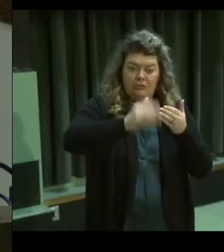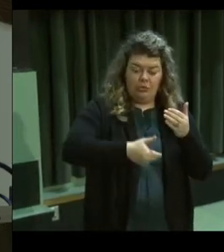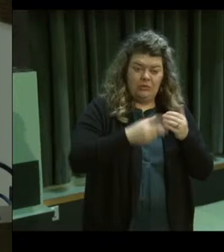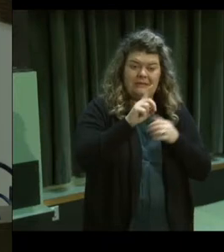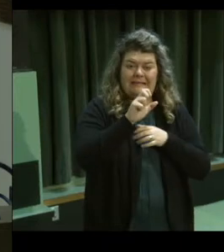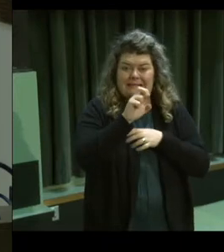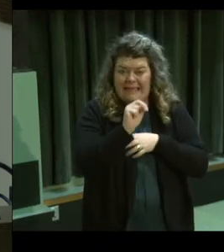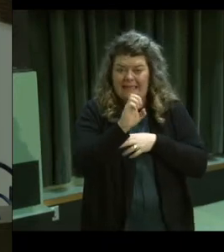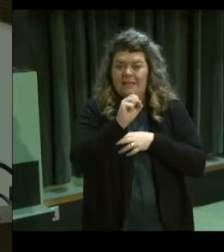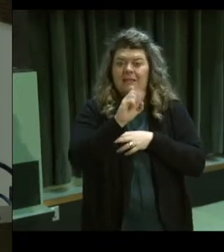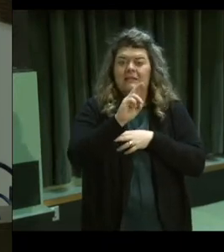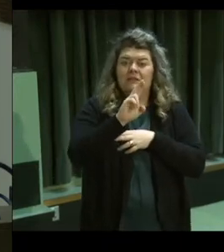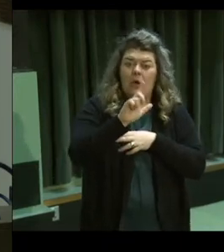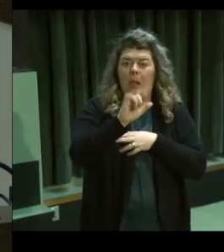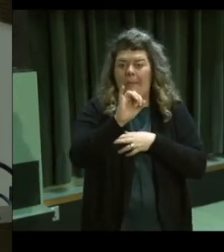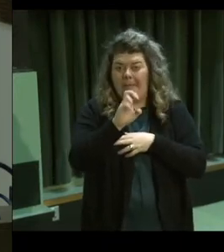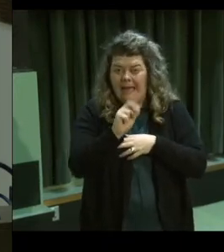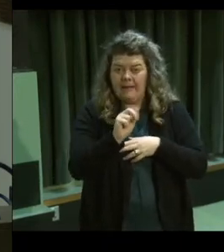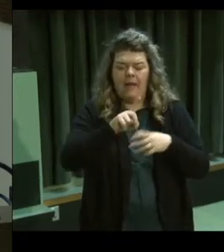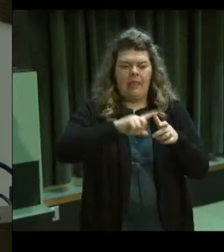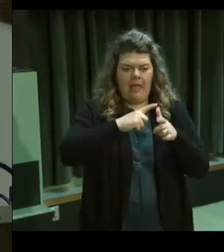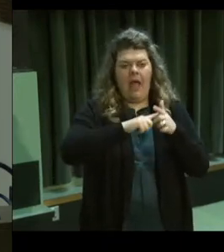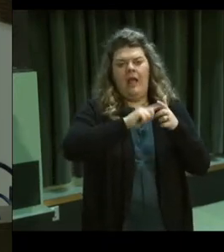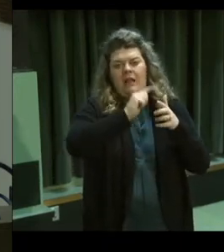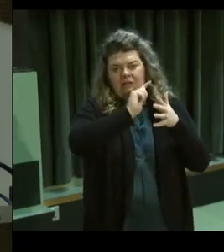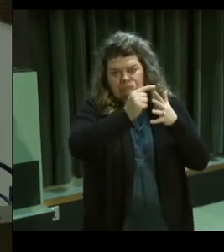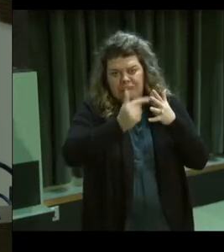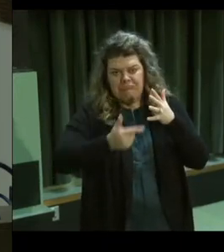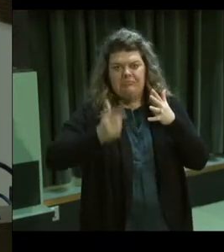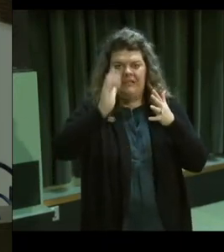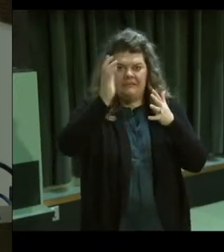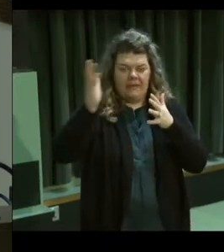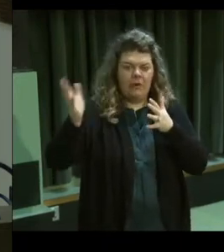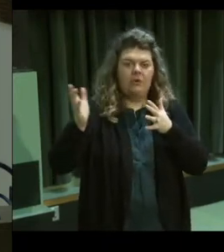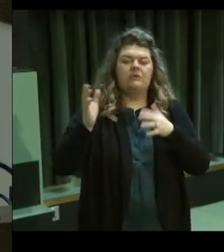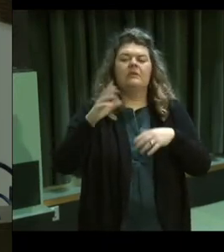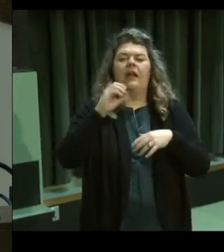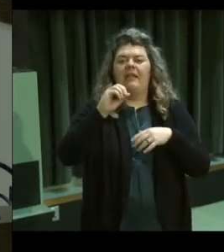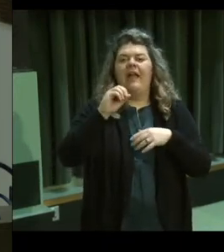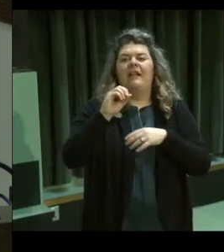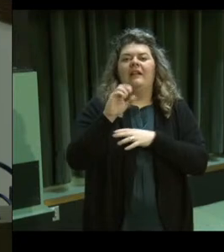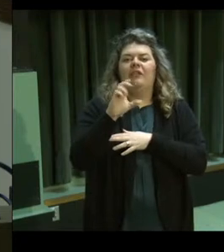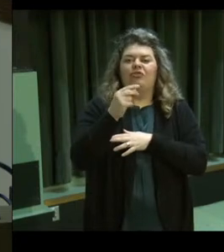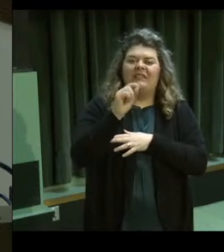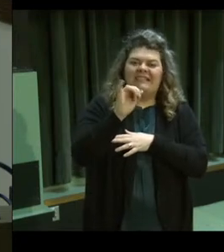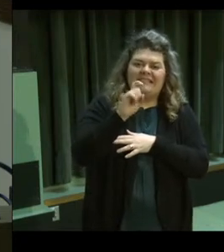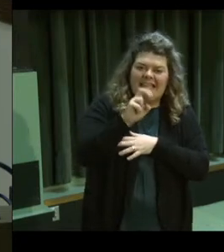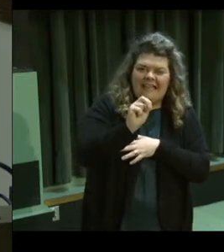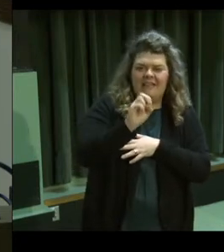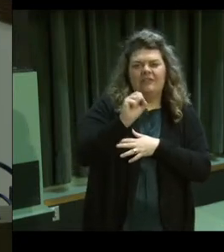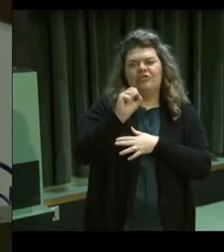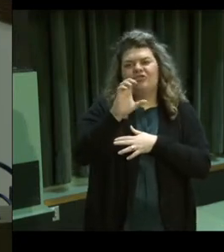Solomon and will proceed with further speakers, including